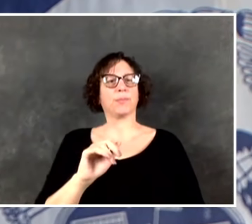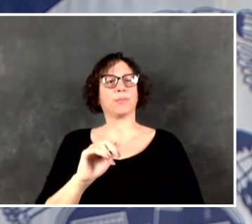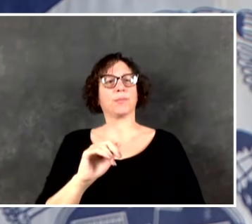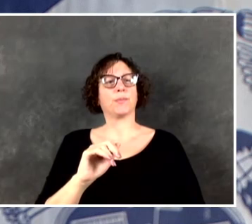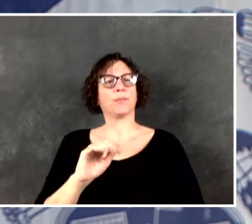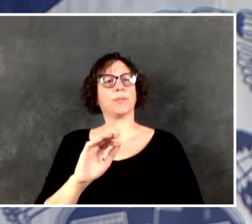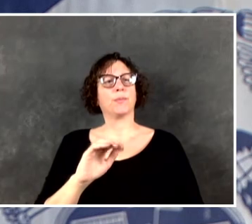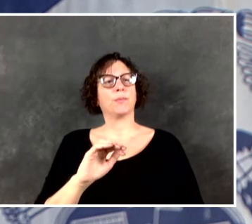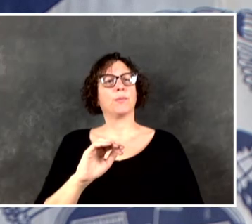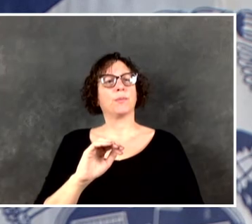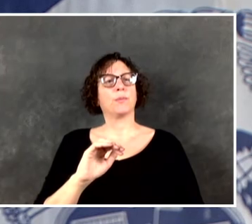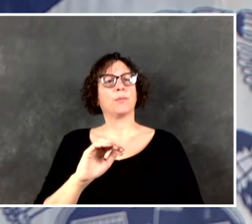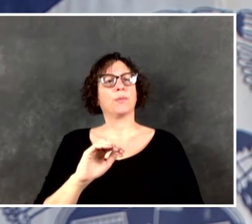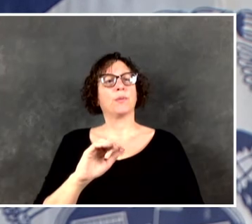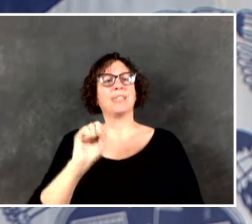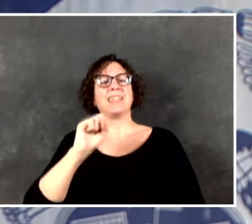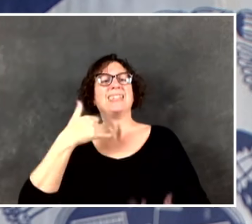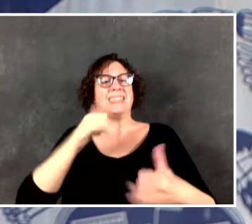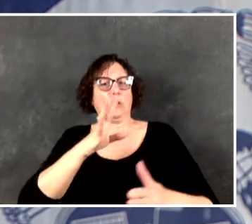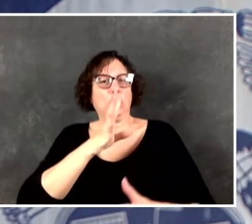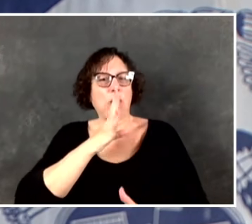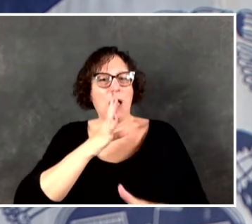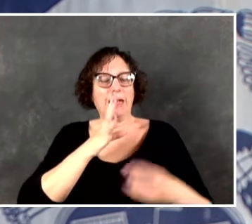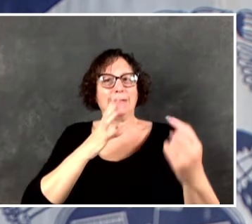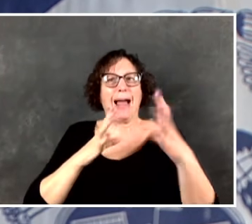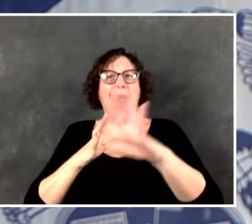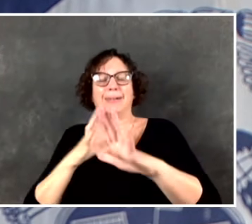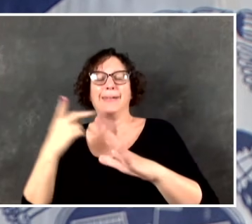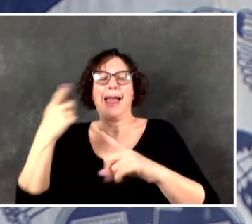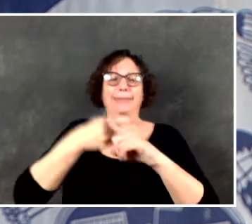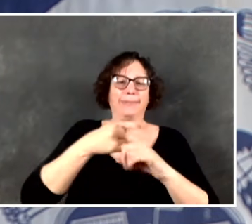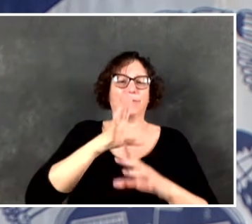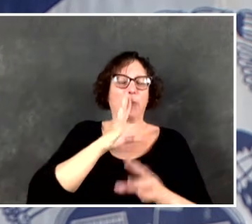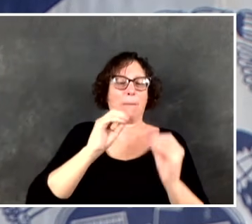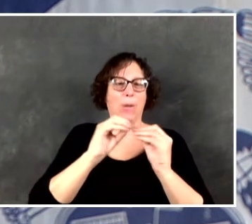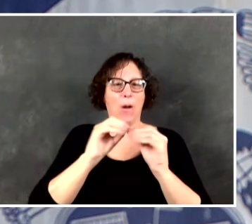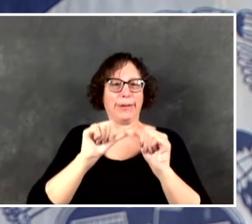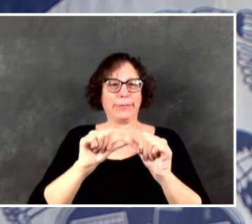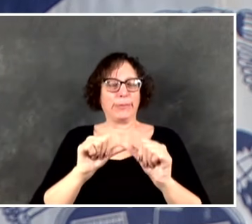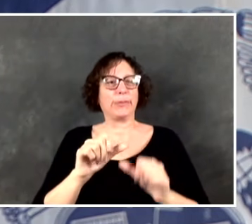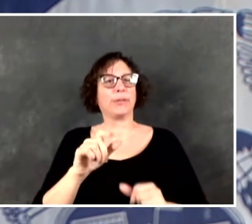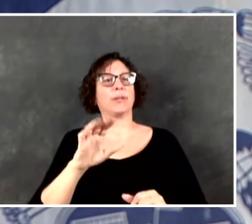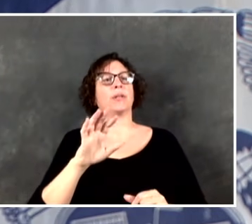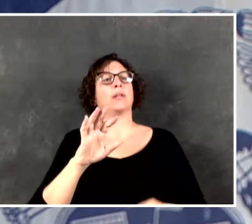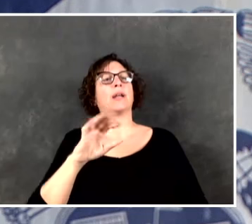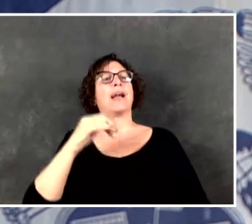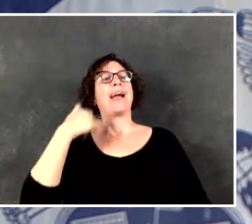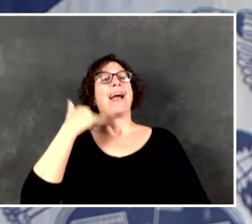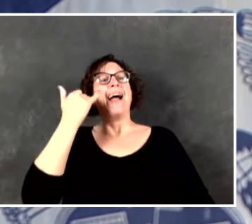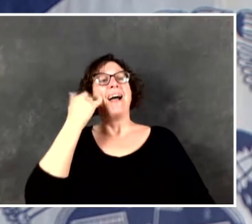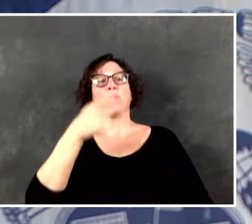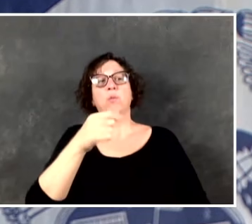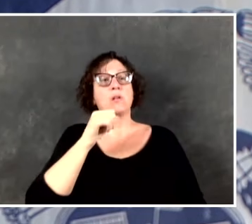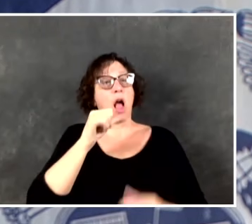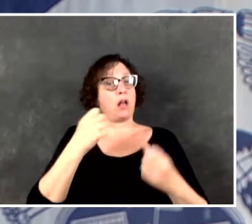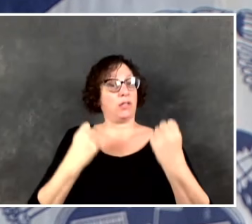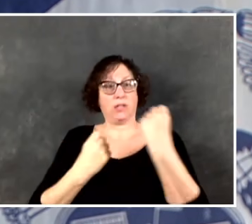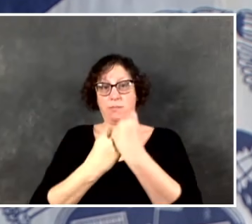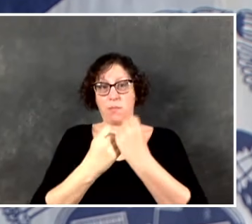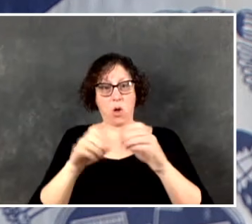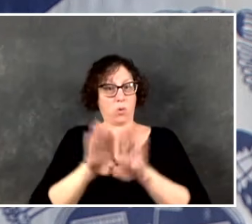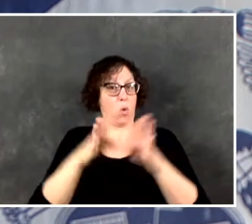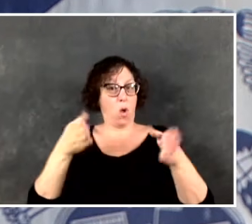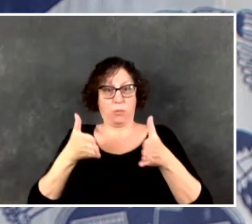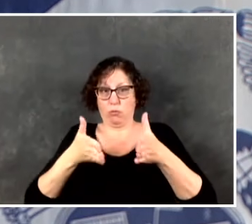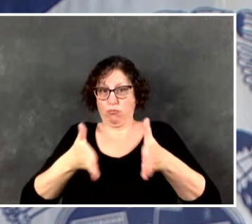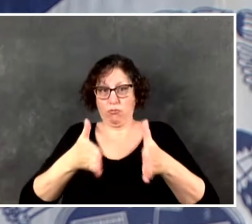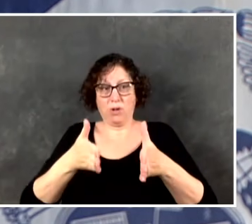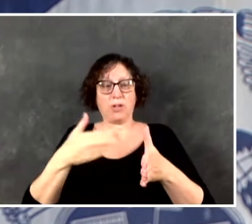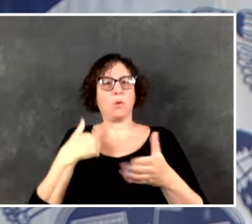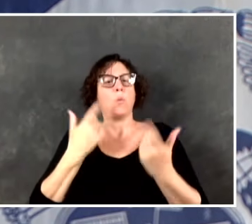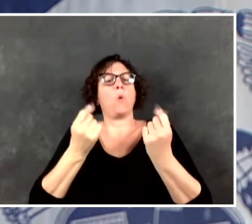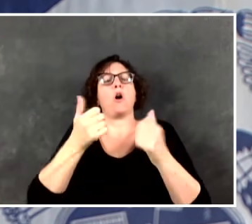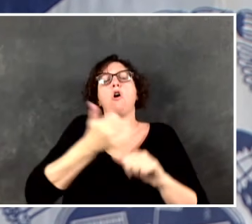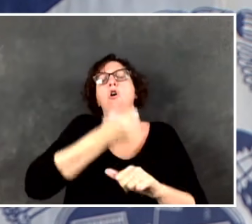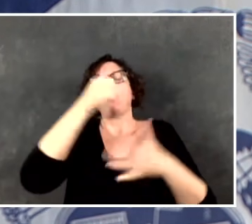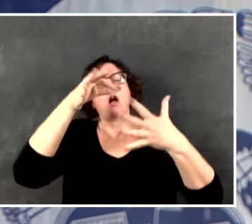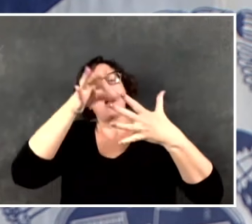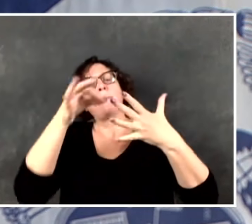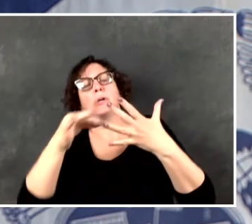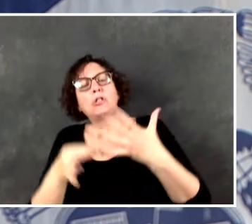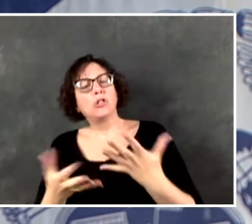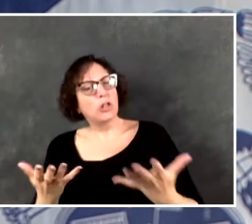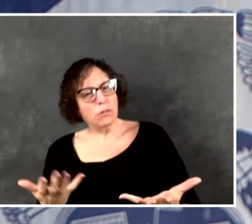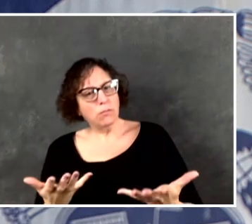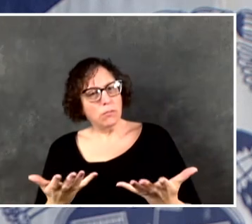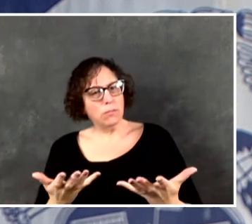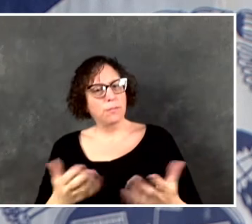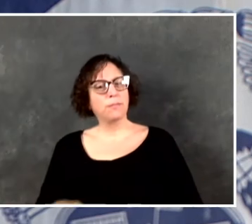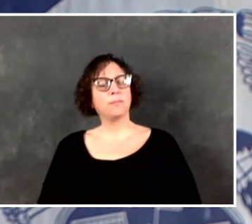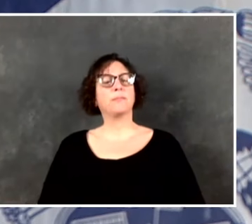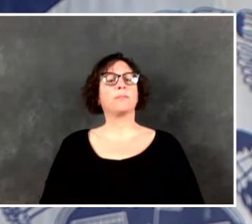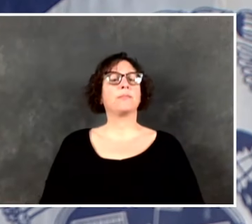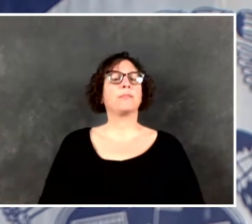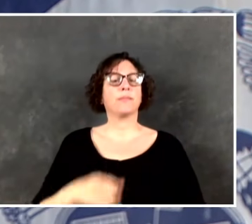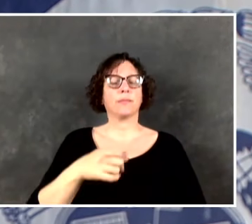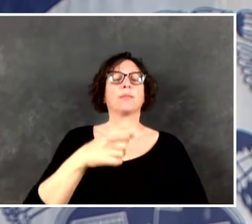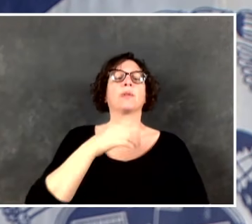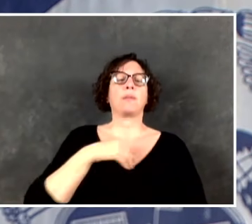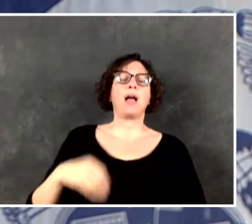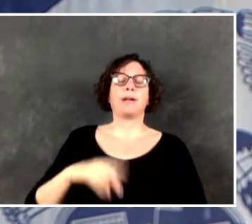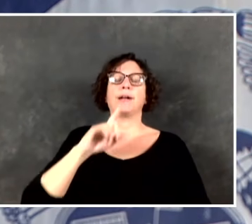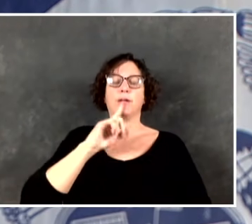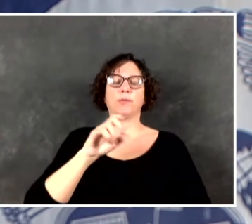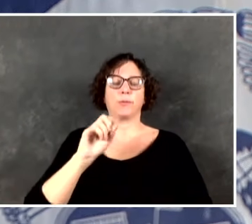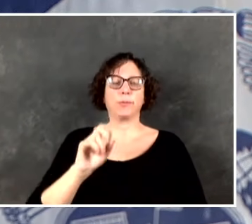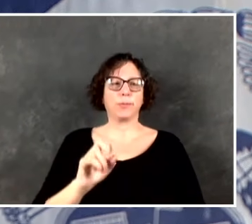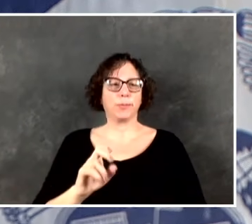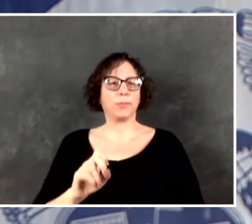A COUPLE OF